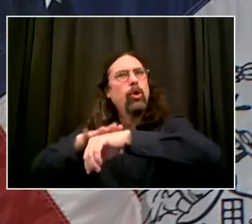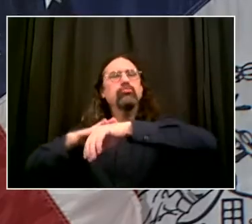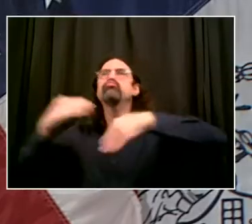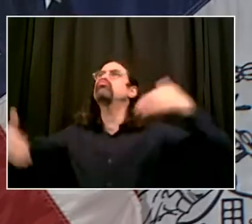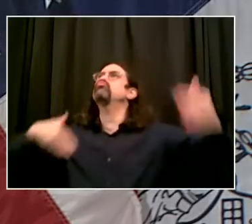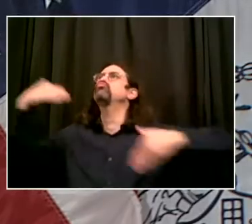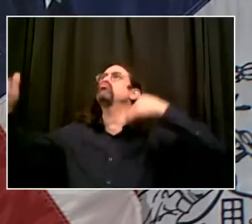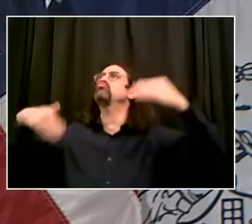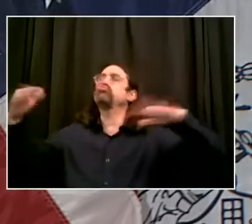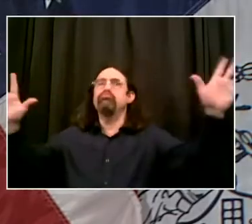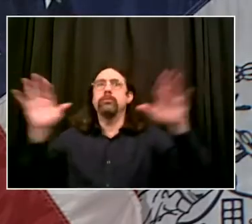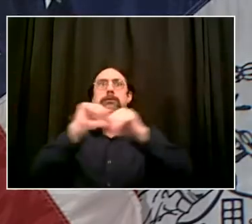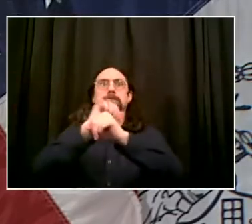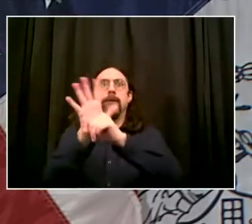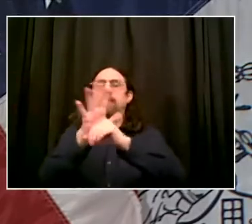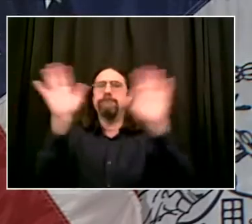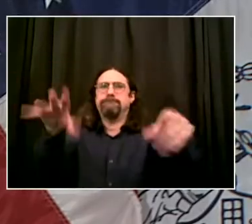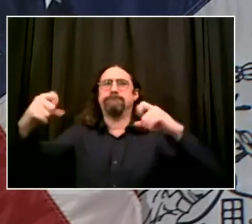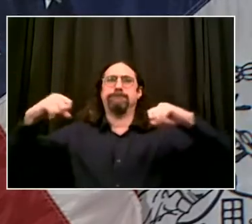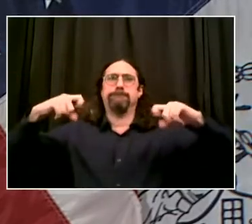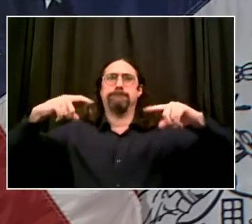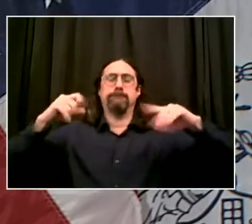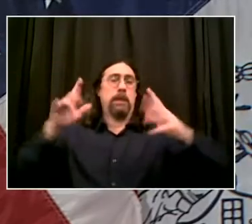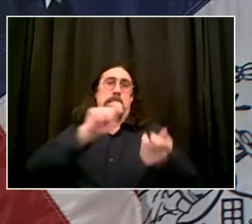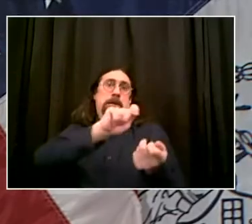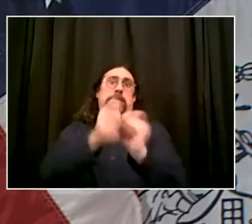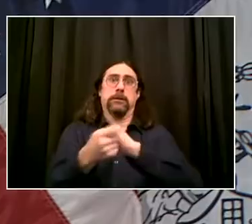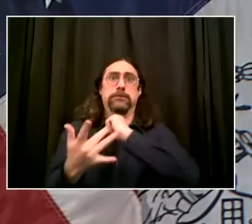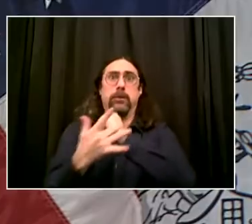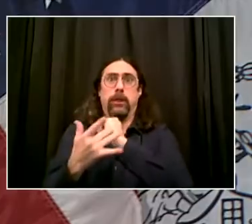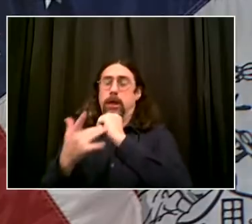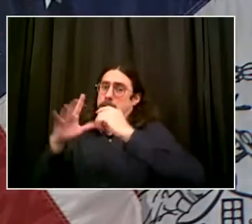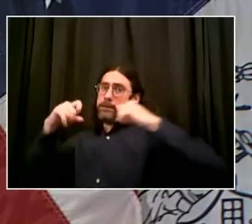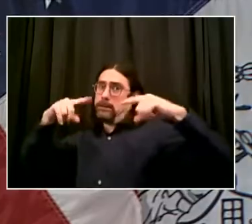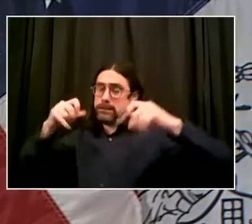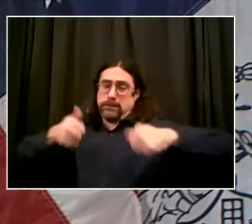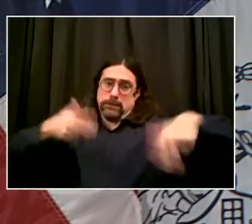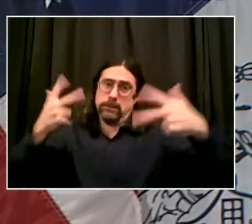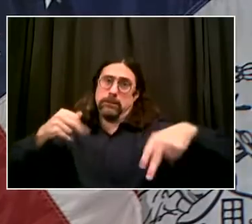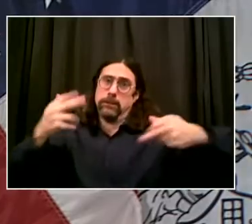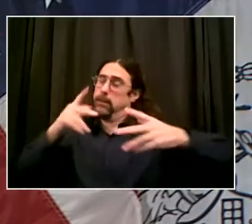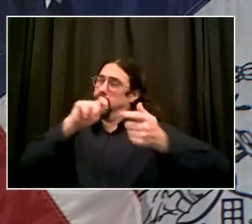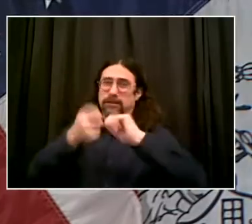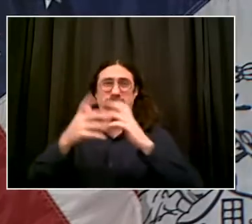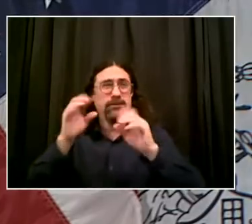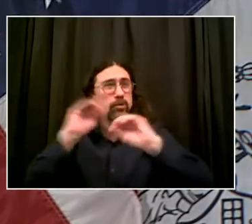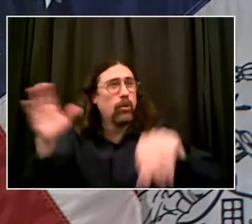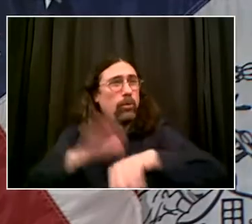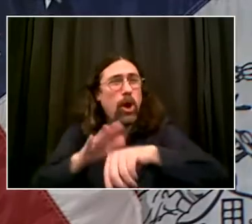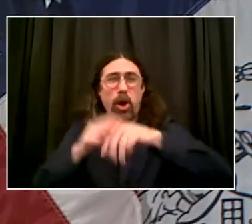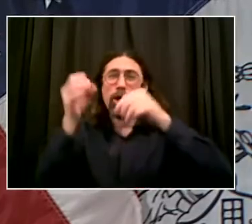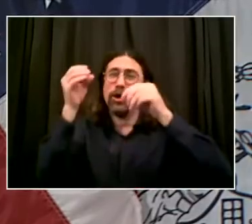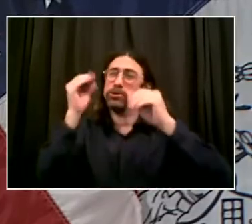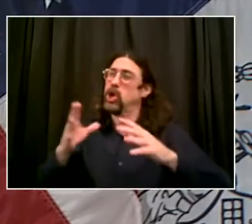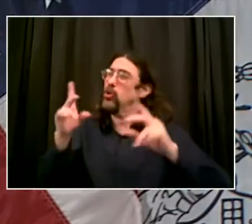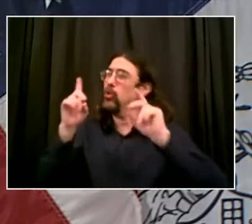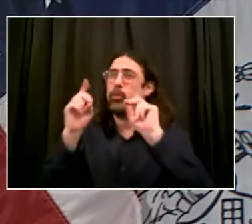ARYE AND THEY KEEP DOING IT AND THEY LEARN NEW AND BETTER WAYS. KIDS LIKE THTHS I ARE GOINNG TO O